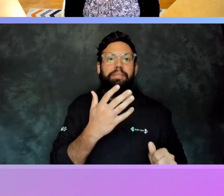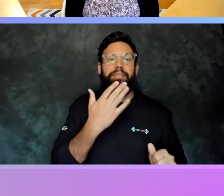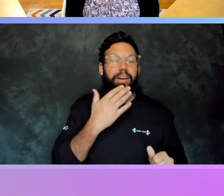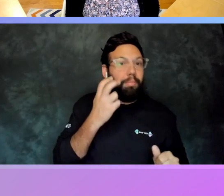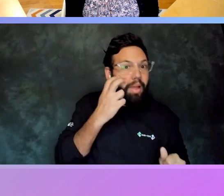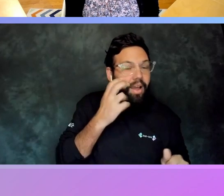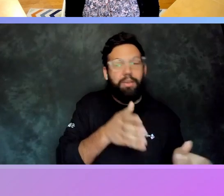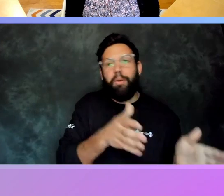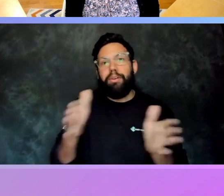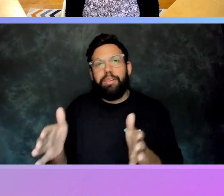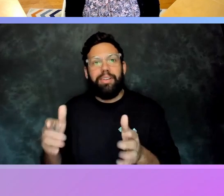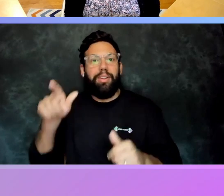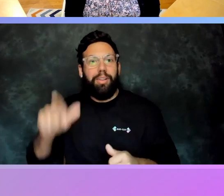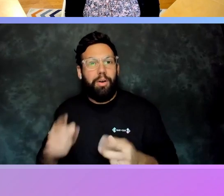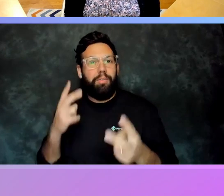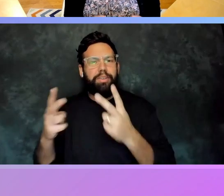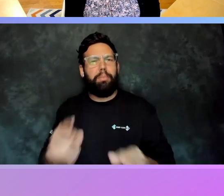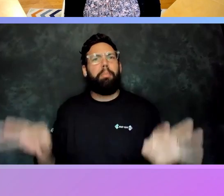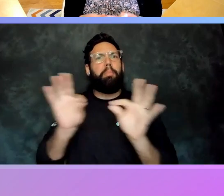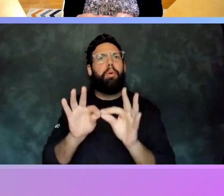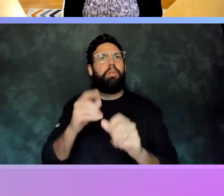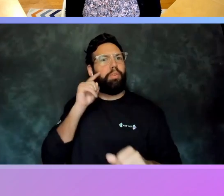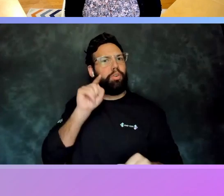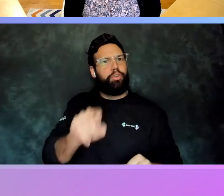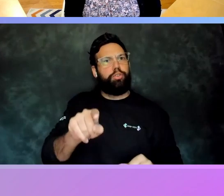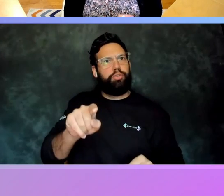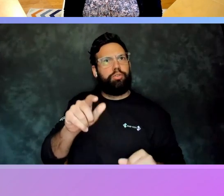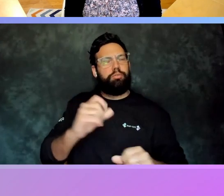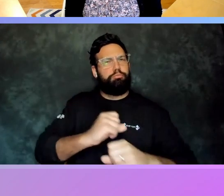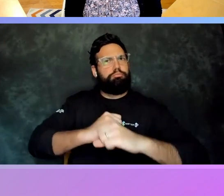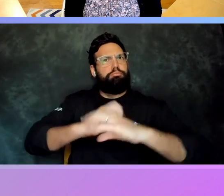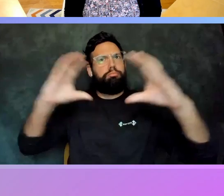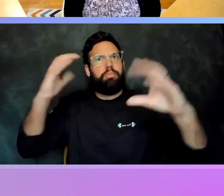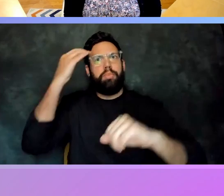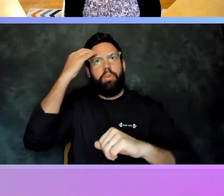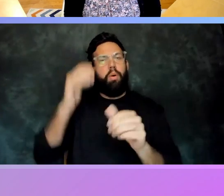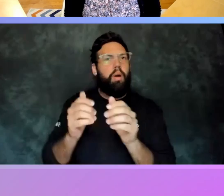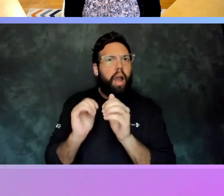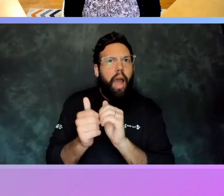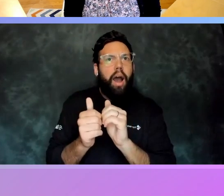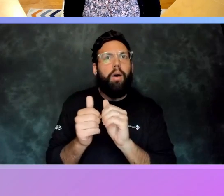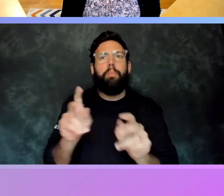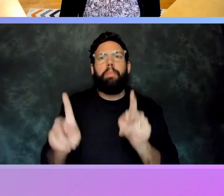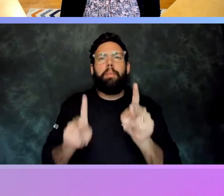a design team or an accessibility focused Accessibility specialist. annotations can be applied